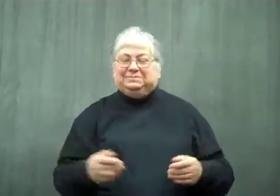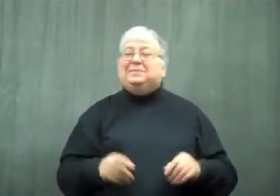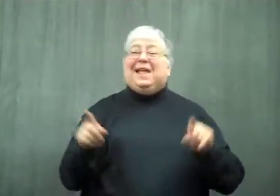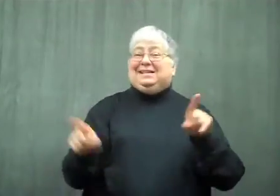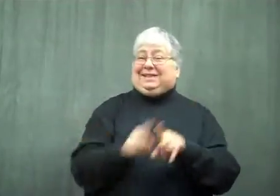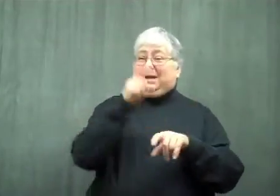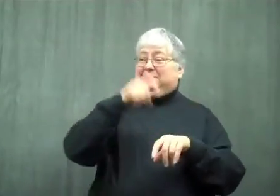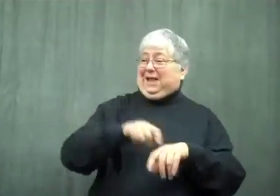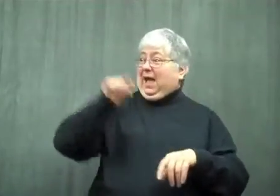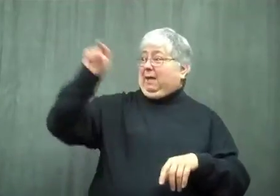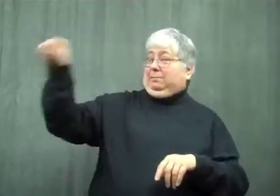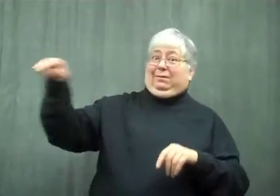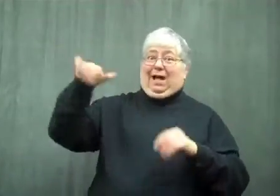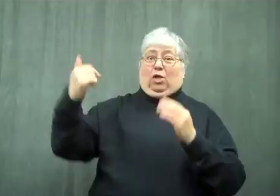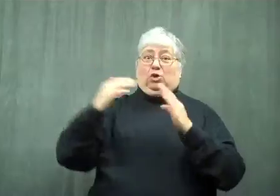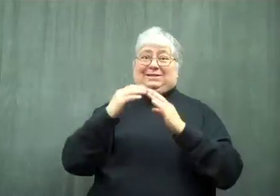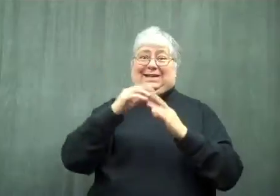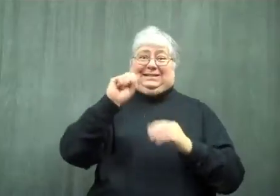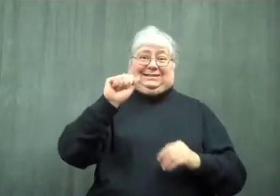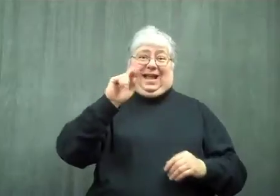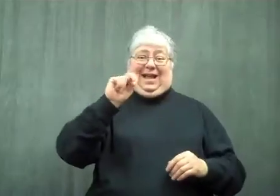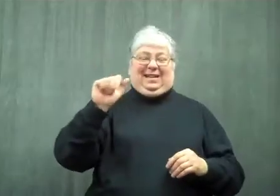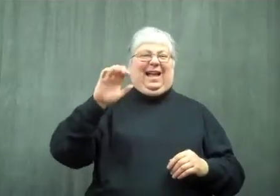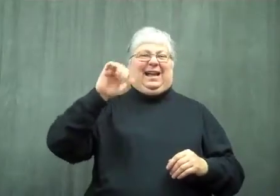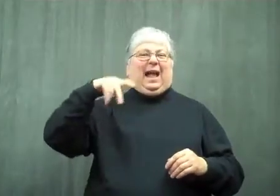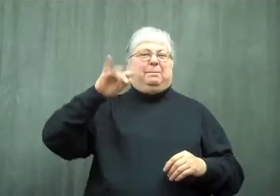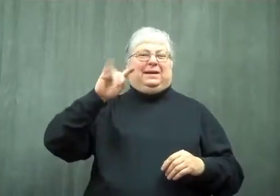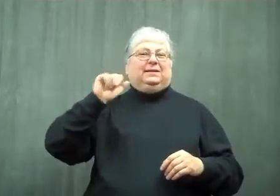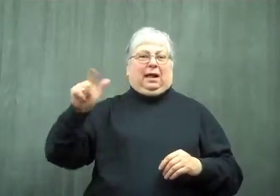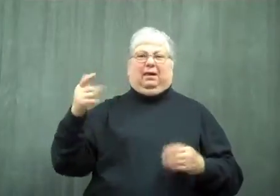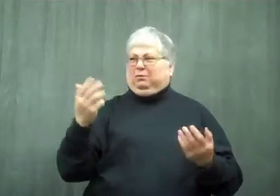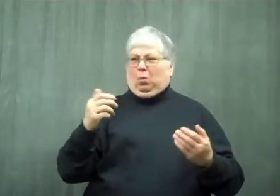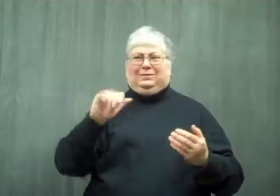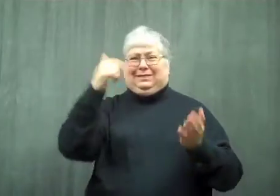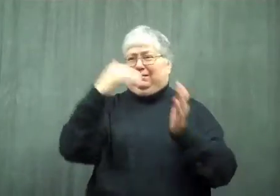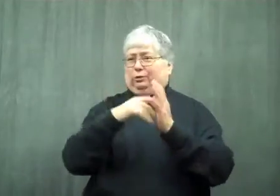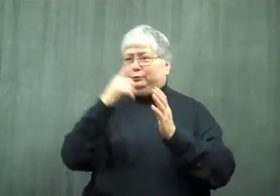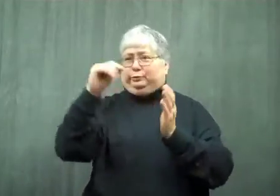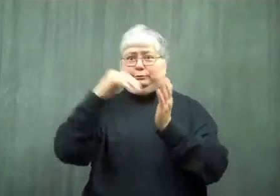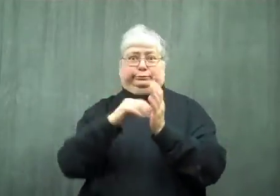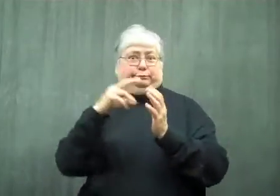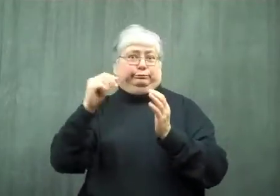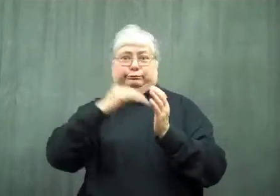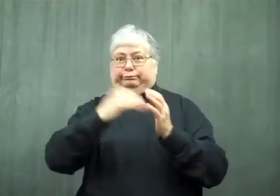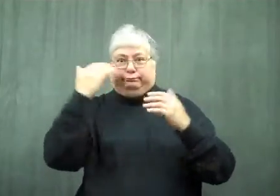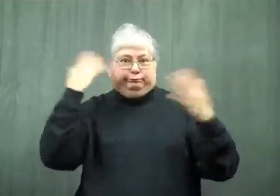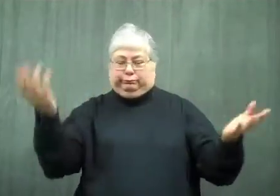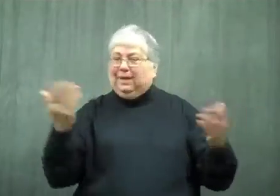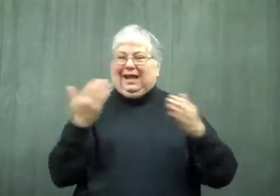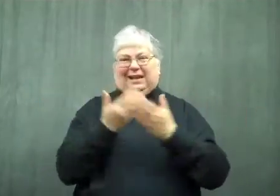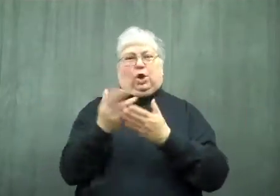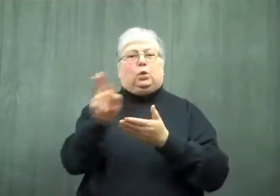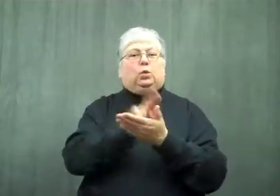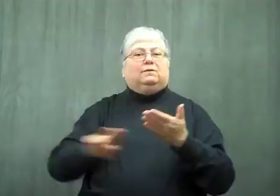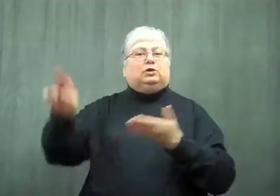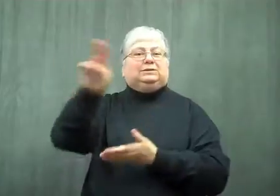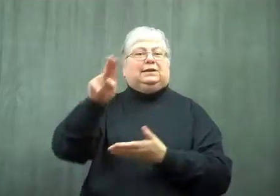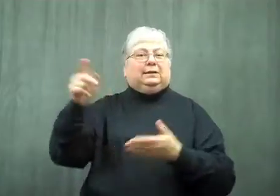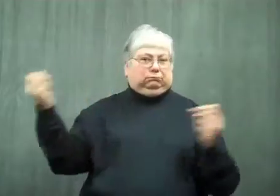At the same time, tens of thousands gathered near the university in Sana.